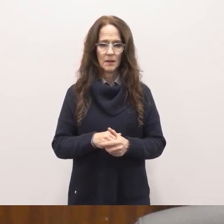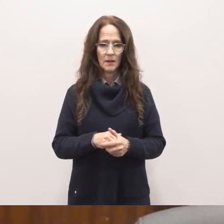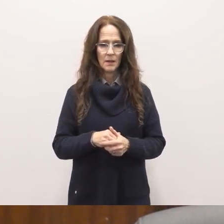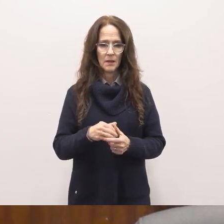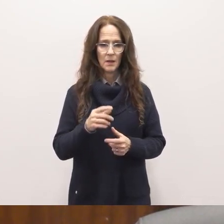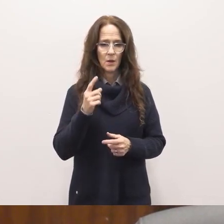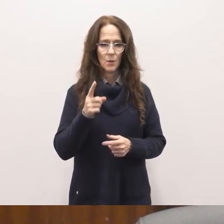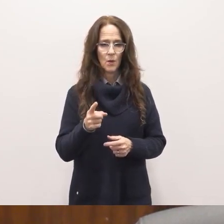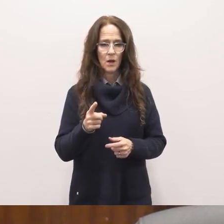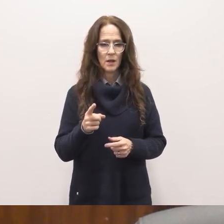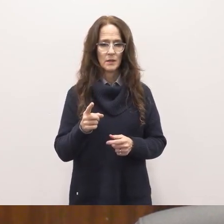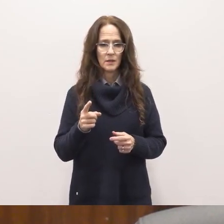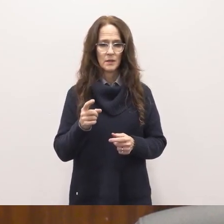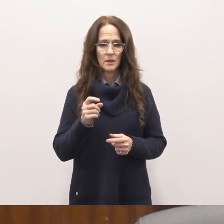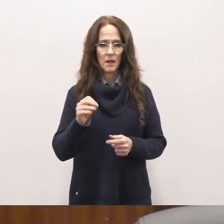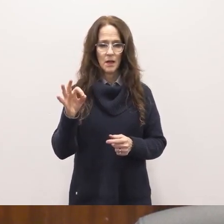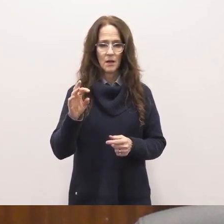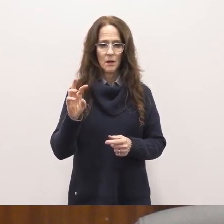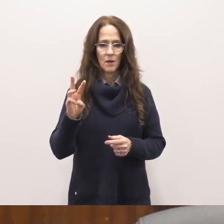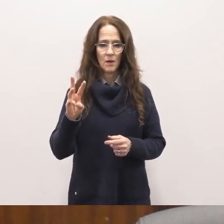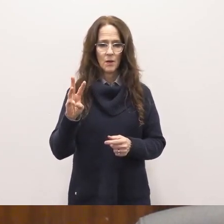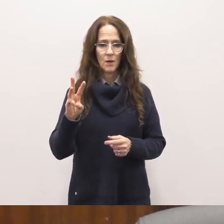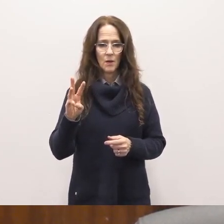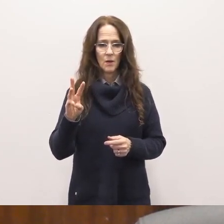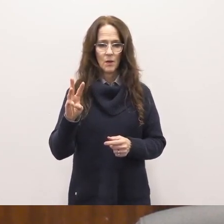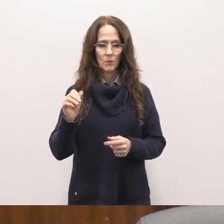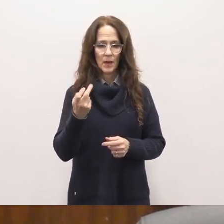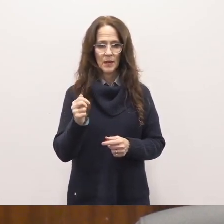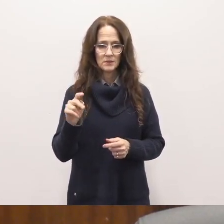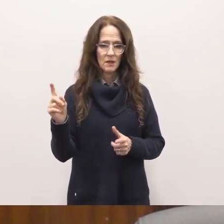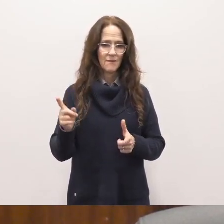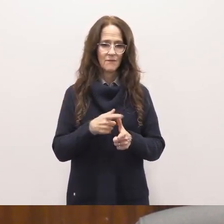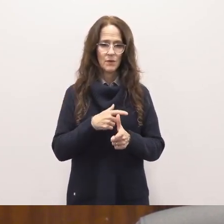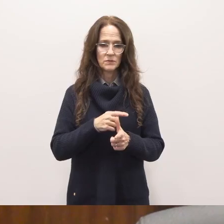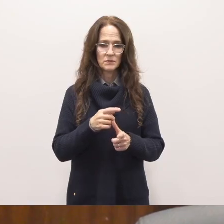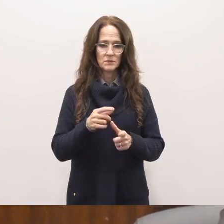of Wayne's first speaking engagements after being appointed